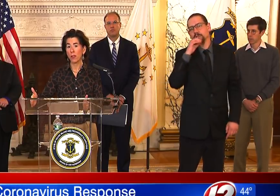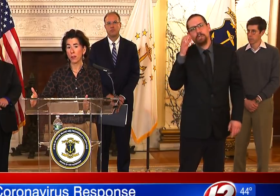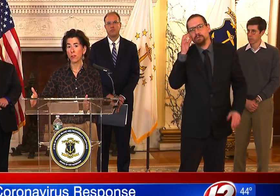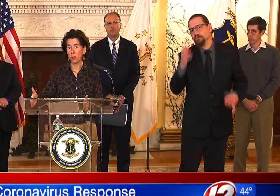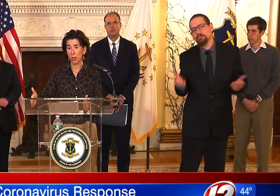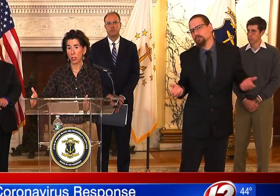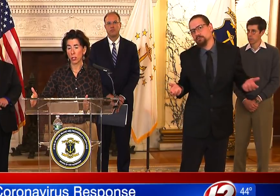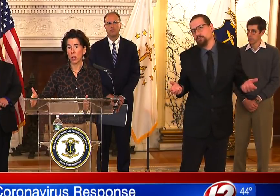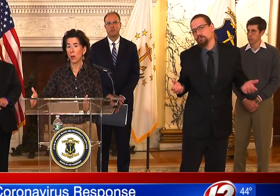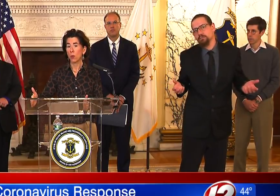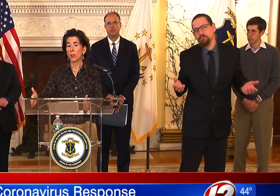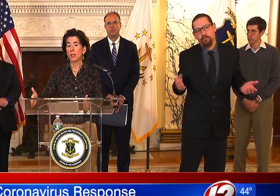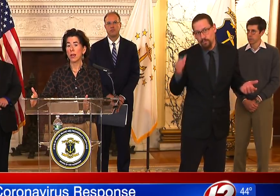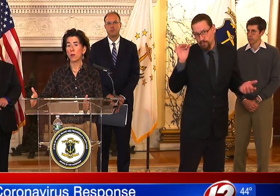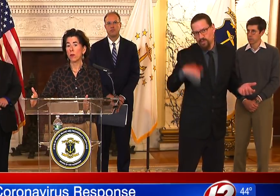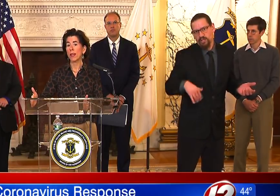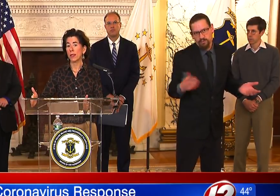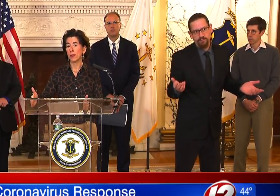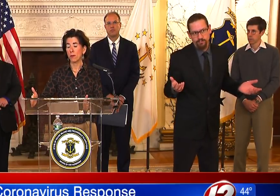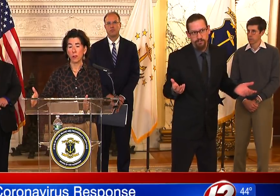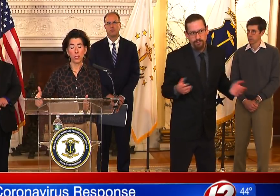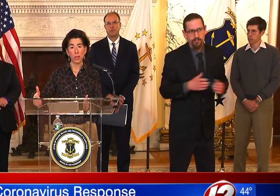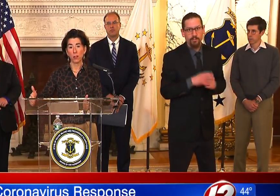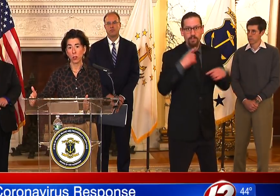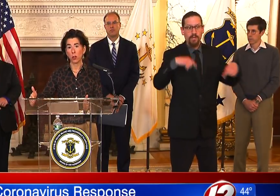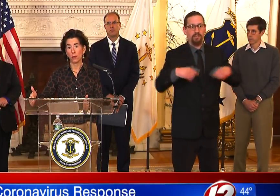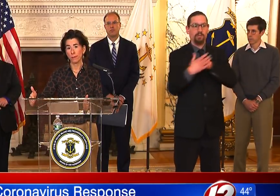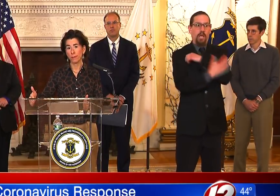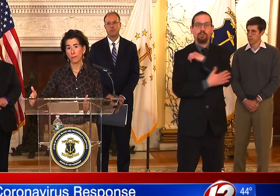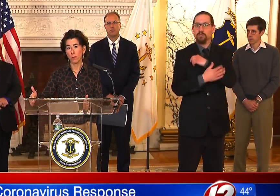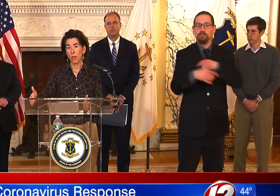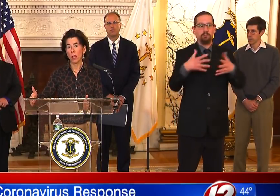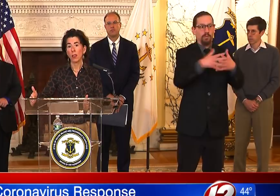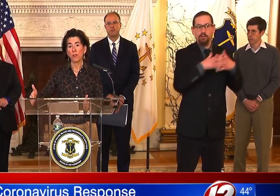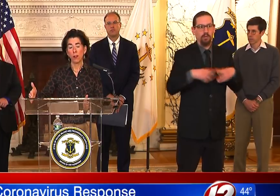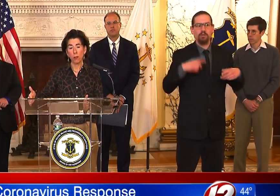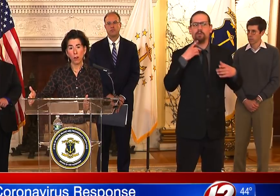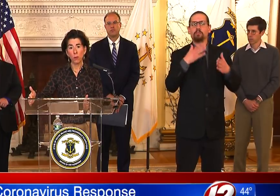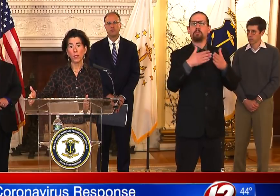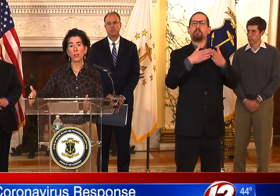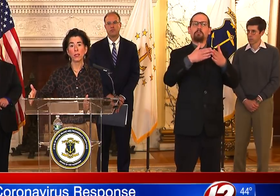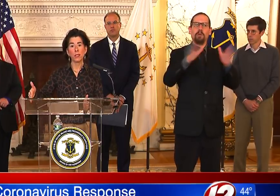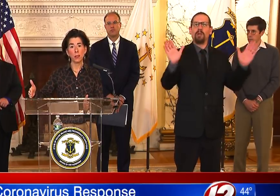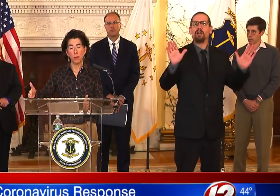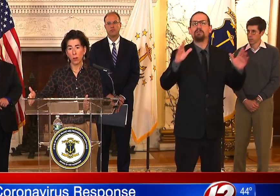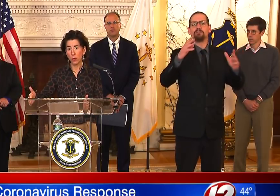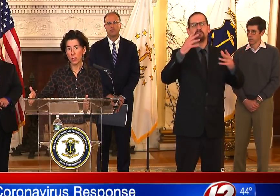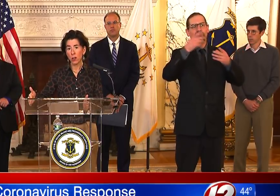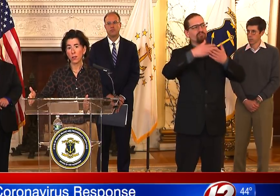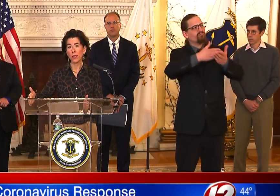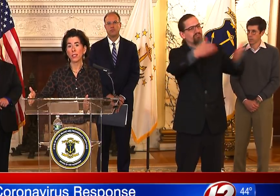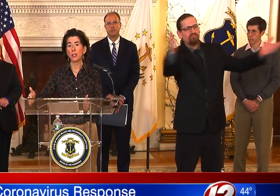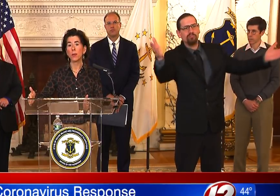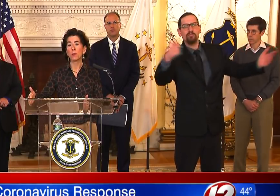AS IT RELATES TO THE COUNTRY'S RESPONSE, THE REALITY IS THIS COUNTRY AT ITS PUBLIC HEALTH INFRASTRUCTURE WAS NOT READY FOR